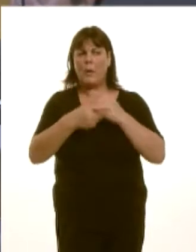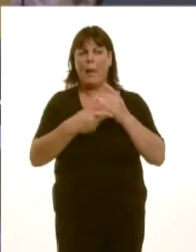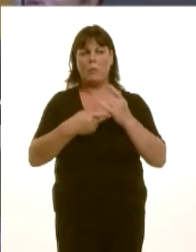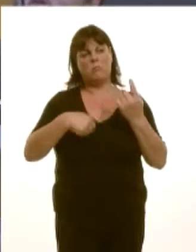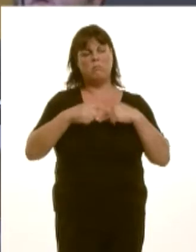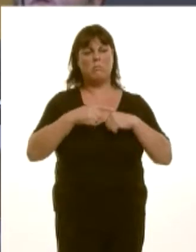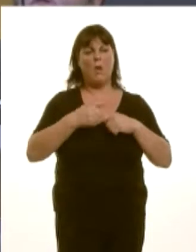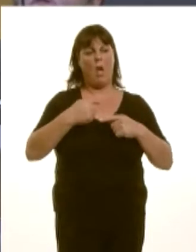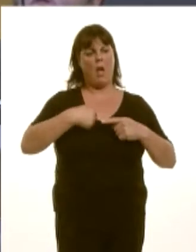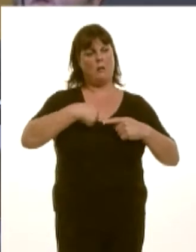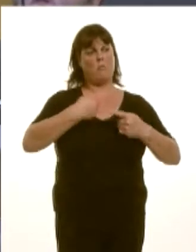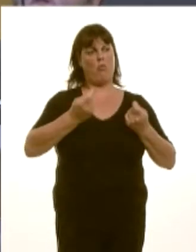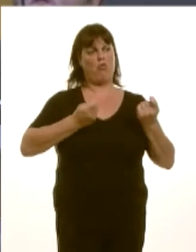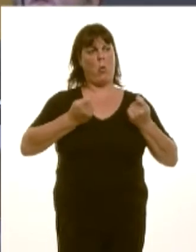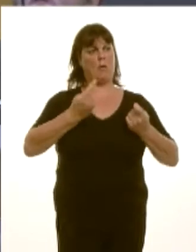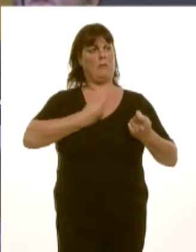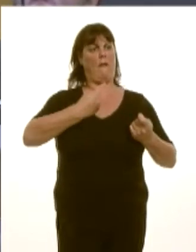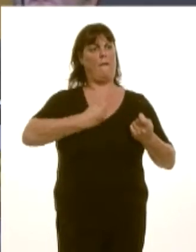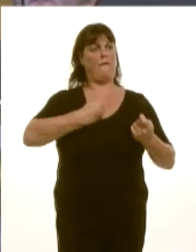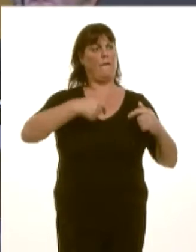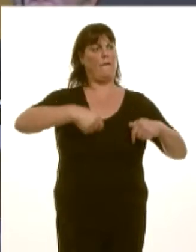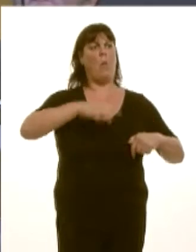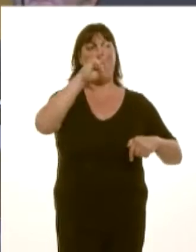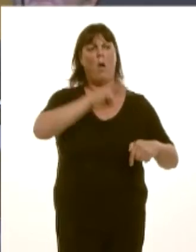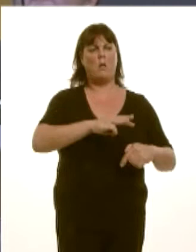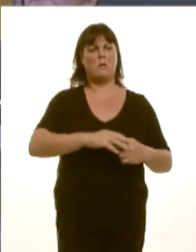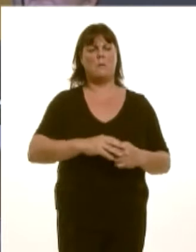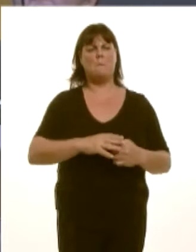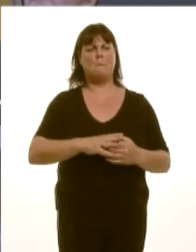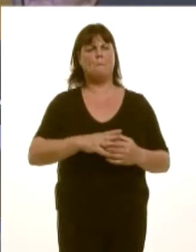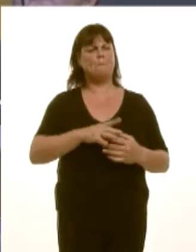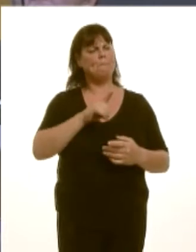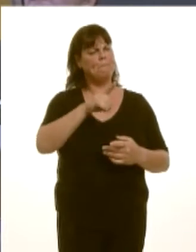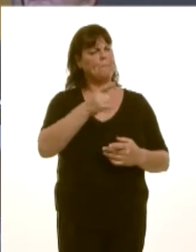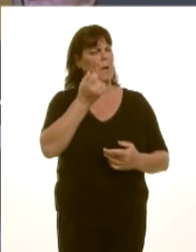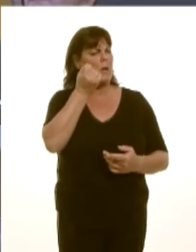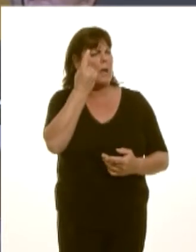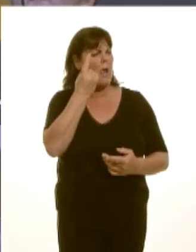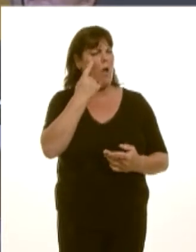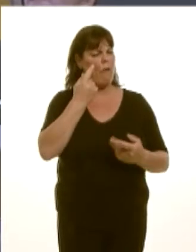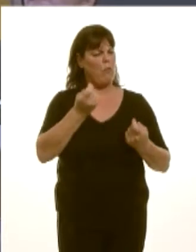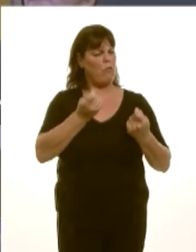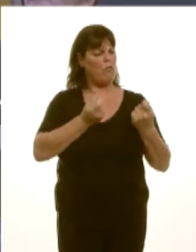Now, it is important to establish how your suggestion of home rule differs from the current